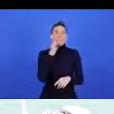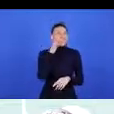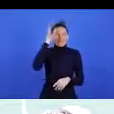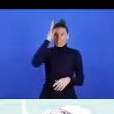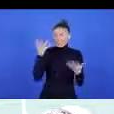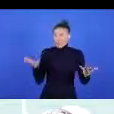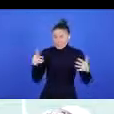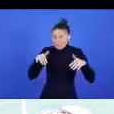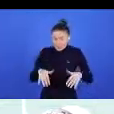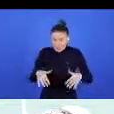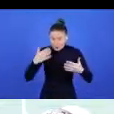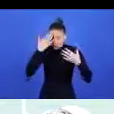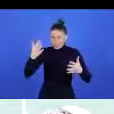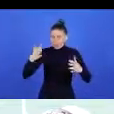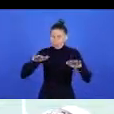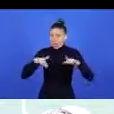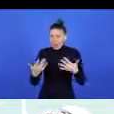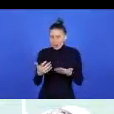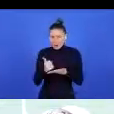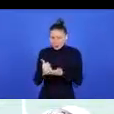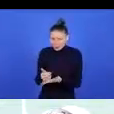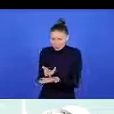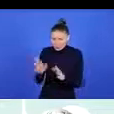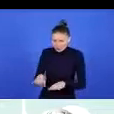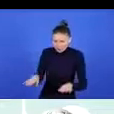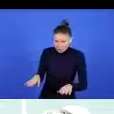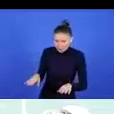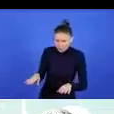problems, my parents were at the loss like many people would be